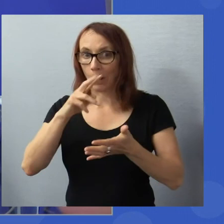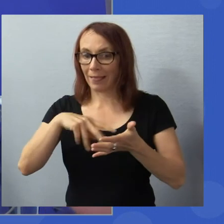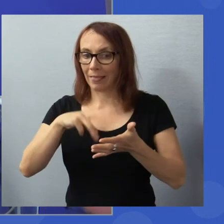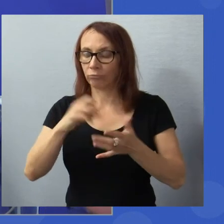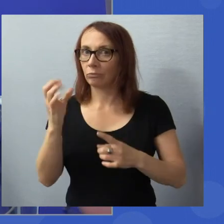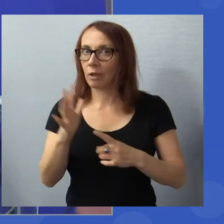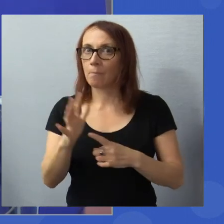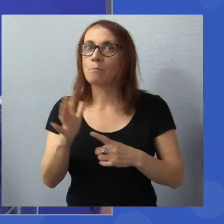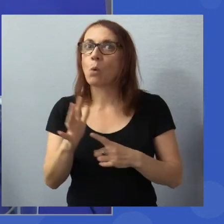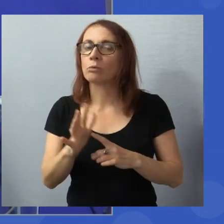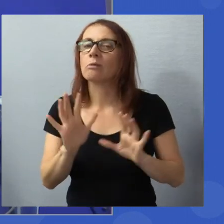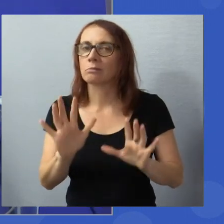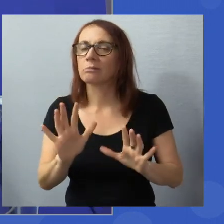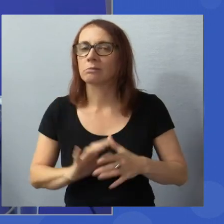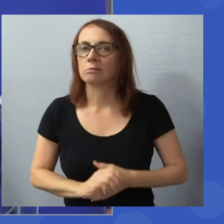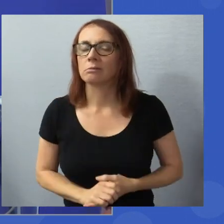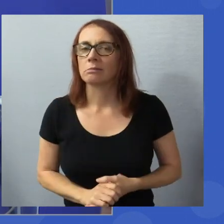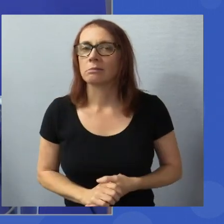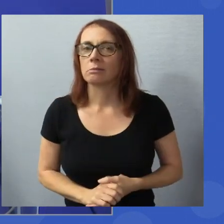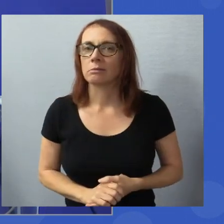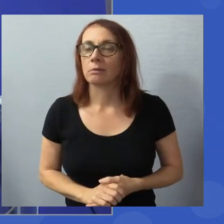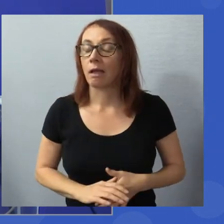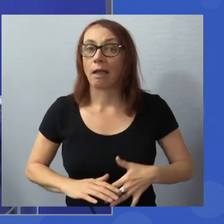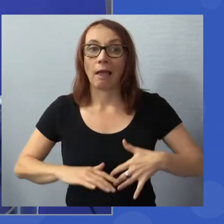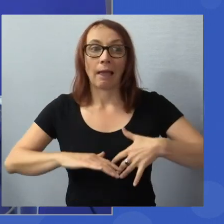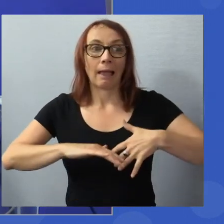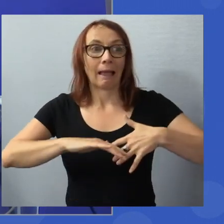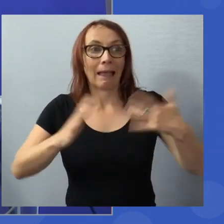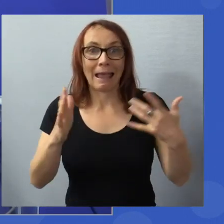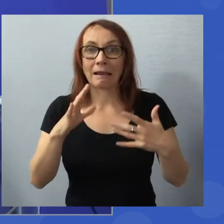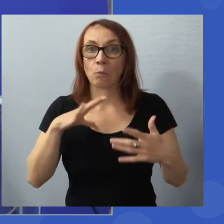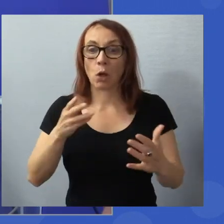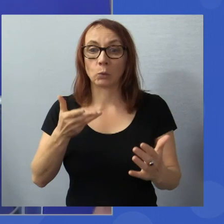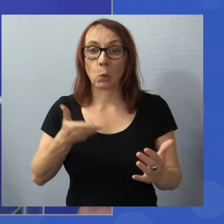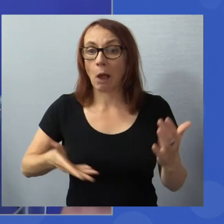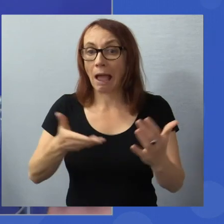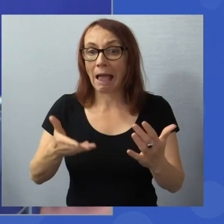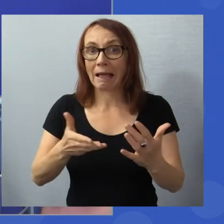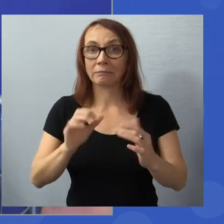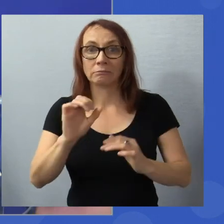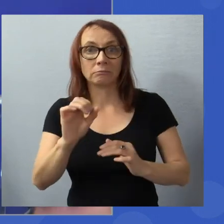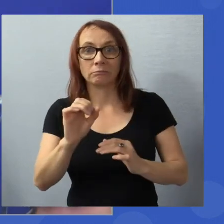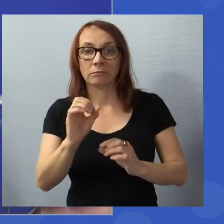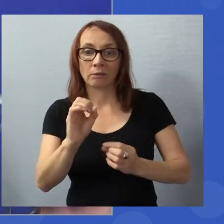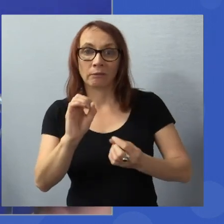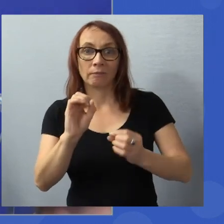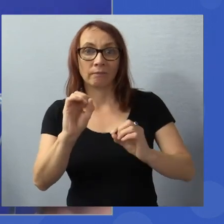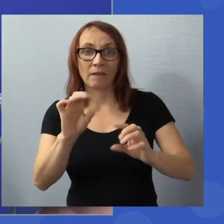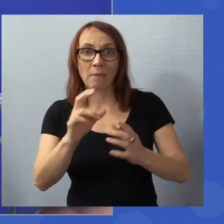that we do and we know that of course if there's anything you also additionally want to share on your feedback forms or anything like that please do so please